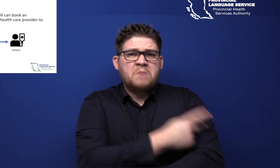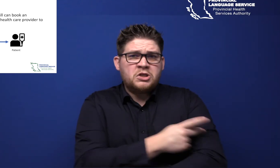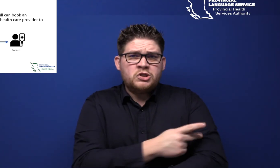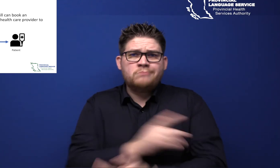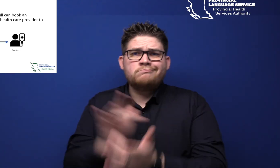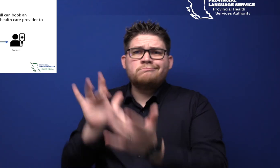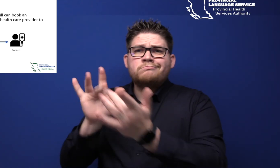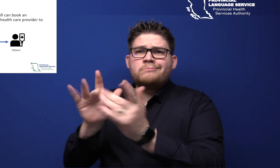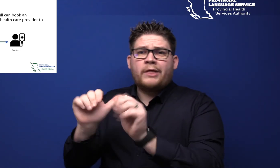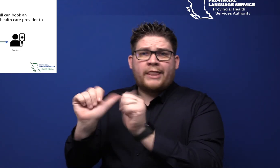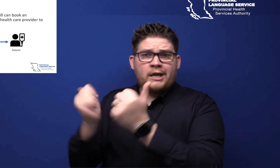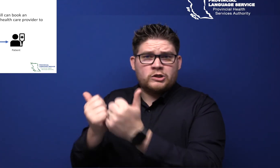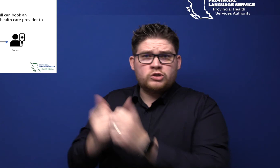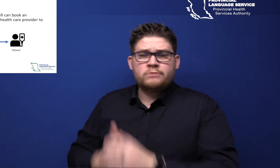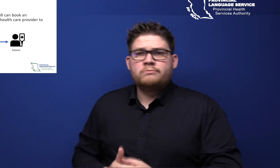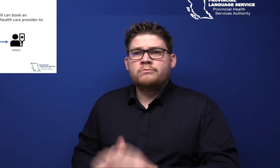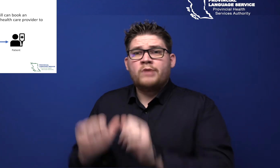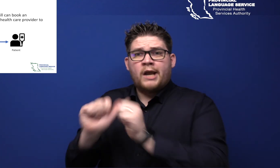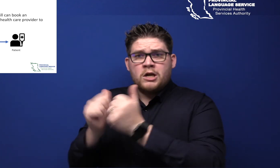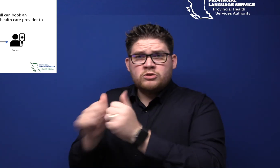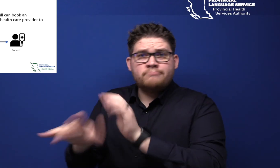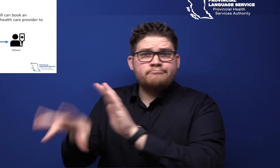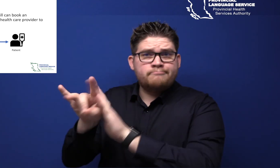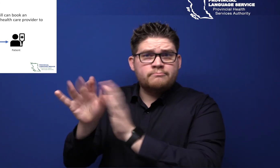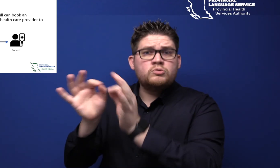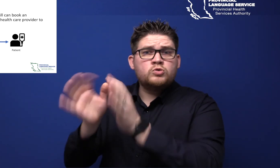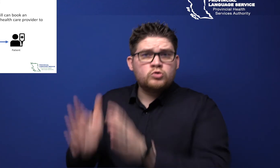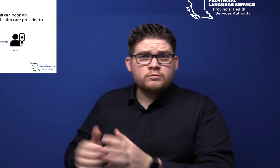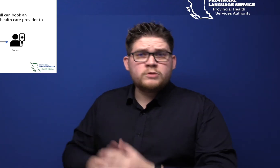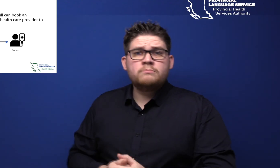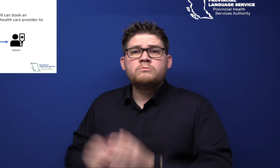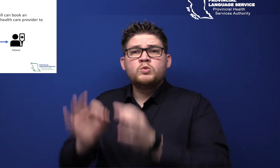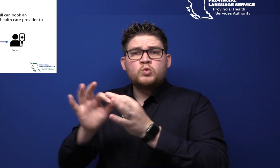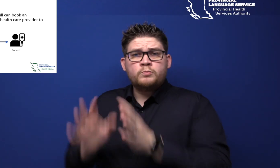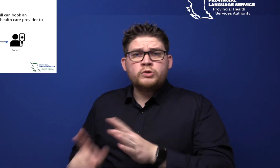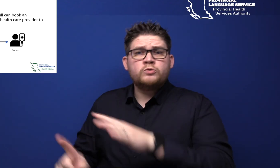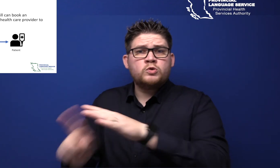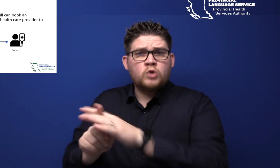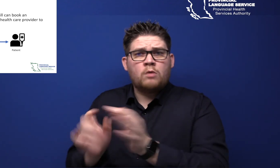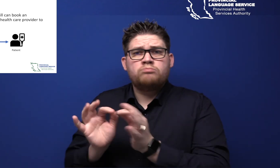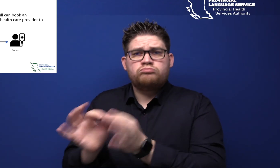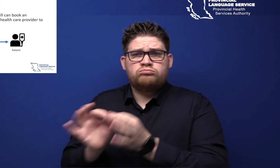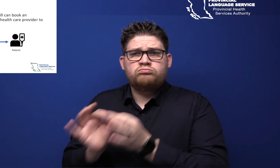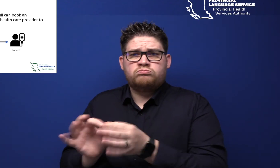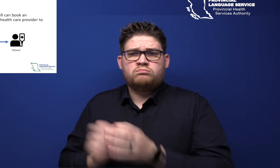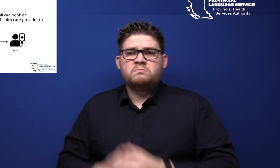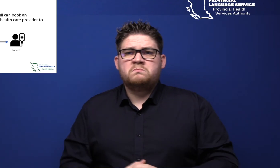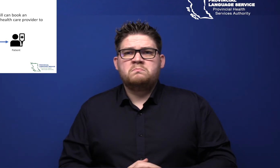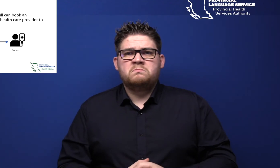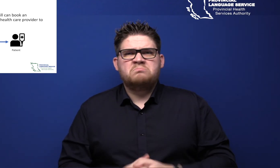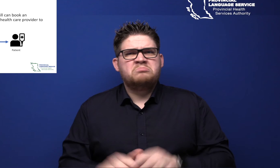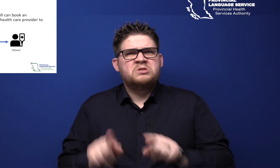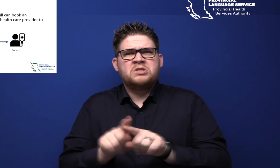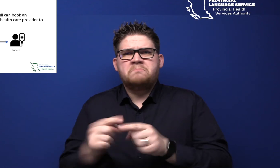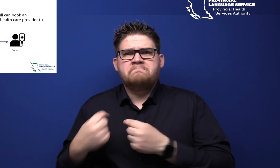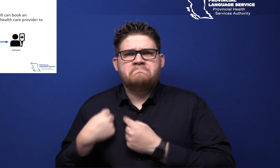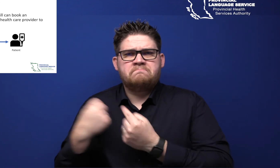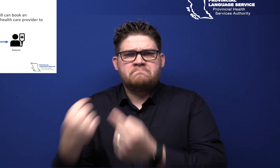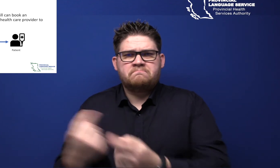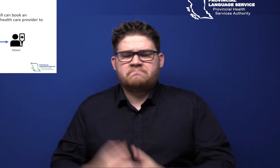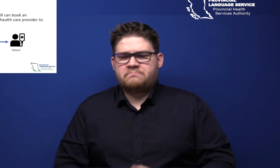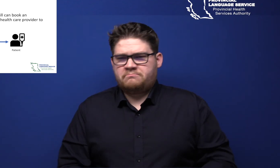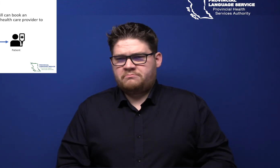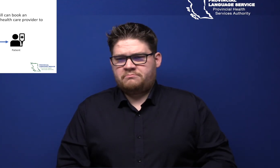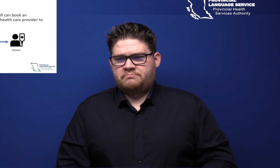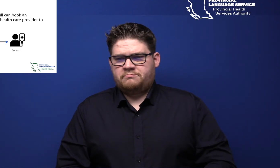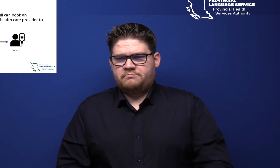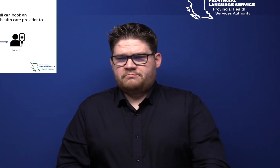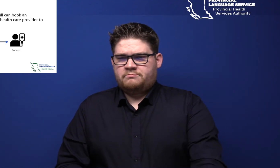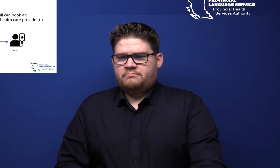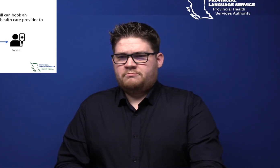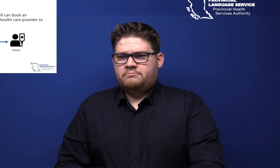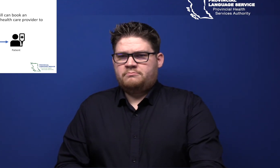SO A PATIENT COULD CONNECT WITH THE AGENCY, THE AGENCY WOULD FIND AN INTERPRETER, AND THE INTERPRETER WOULD SHOW UP TO THE APPOINTMENT.